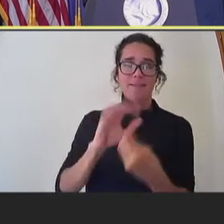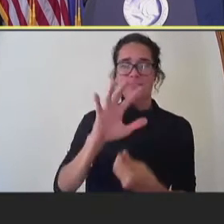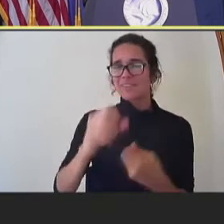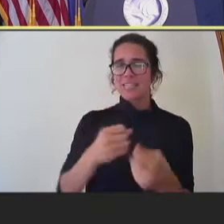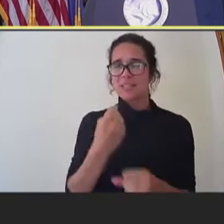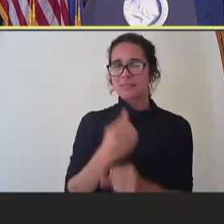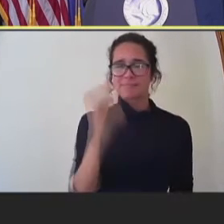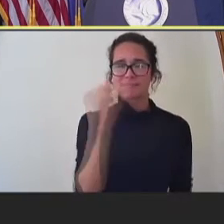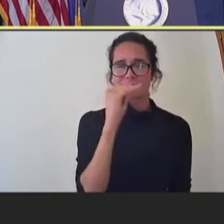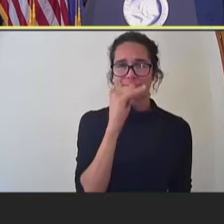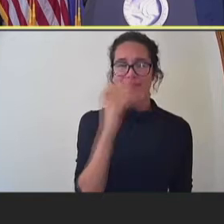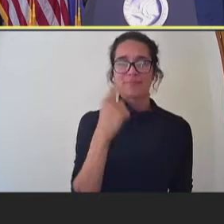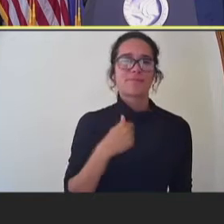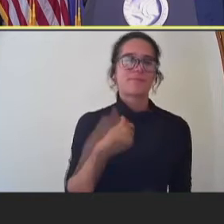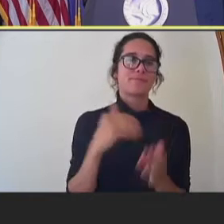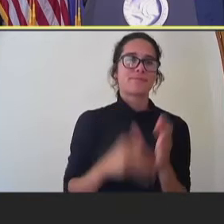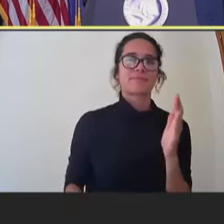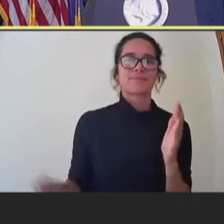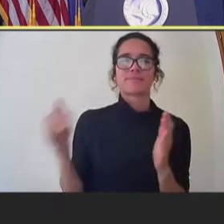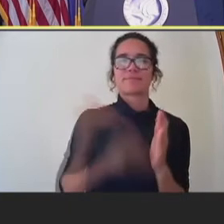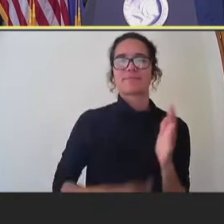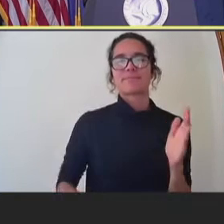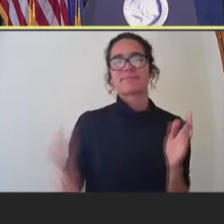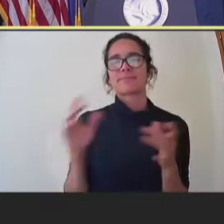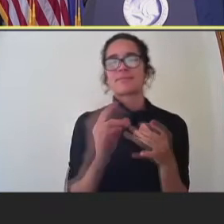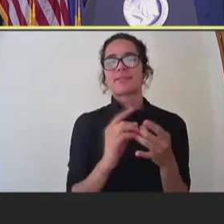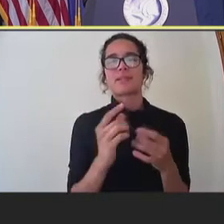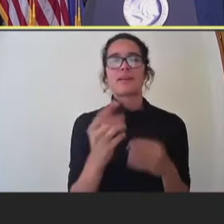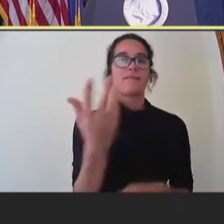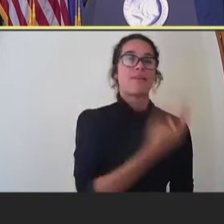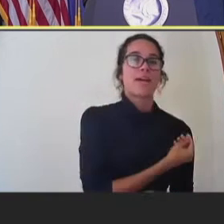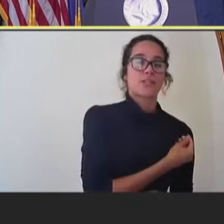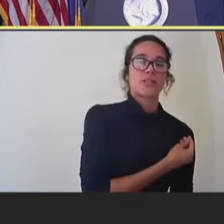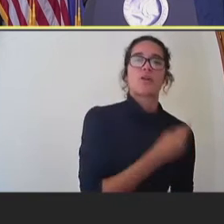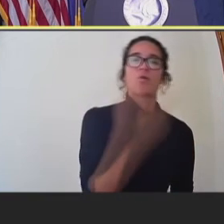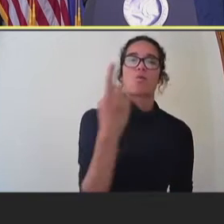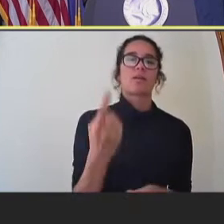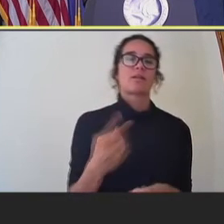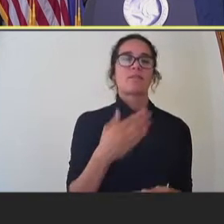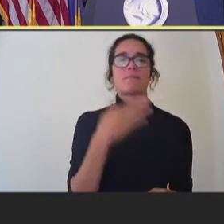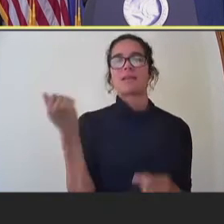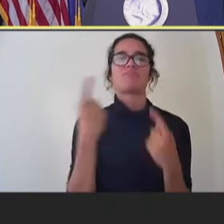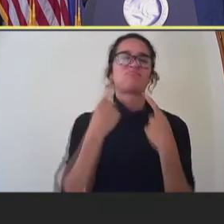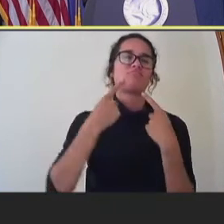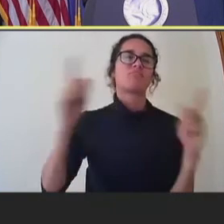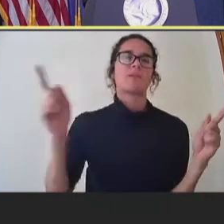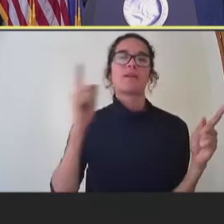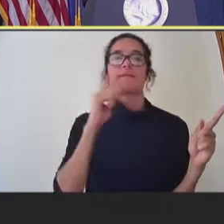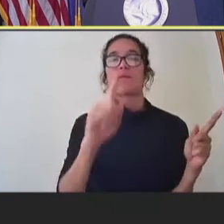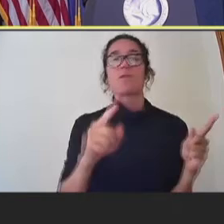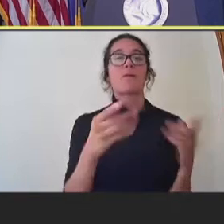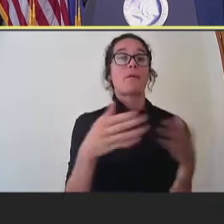immunizations are one of the victories of public health in the 20th and 21st centuries. This is a